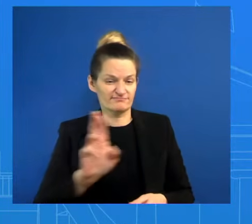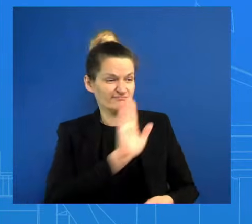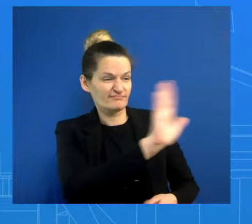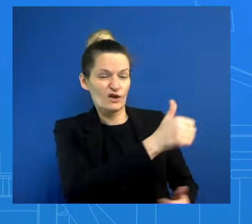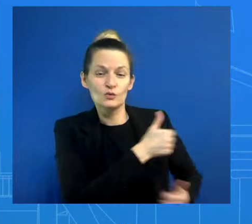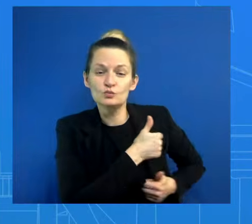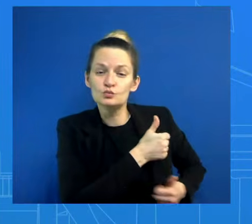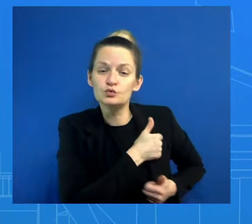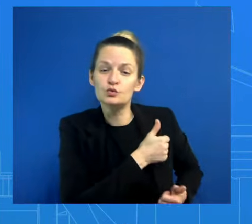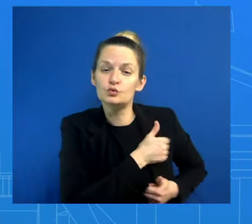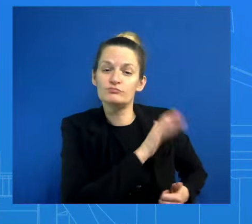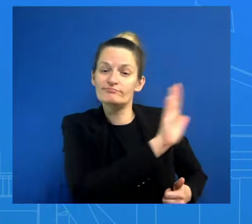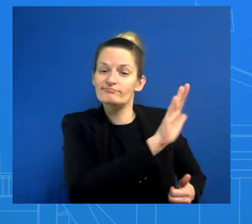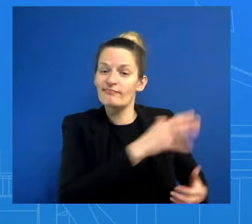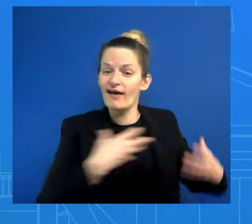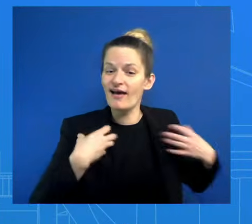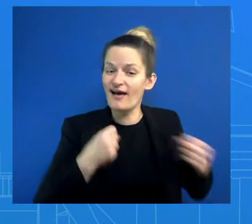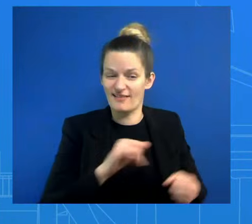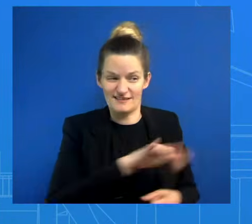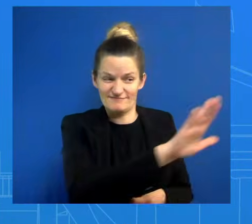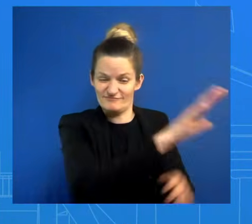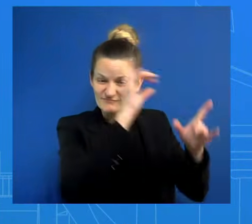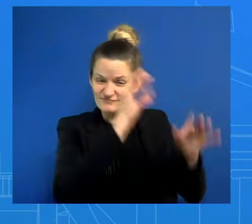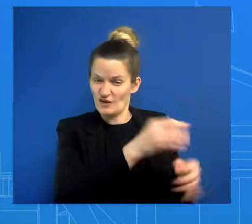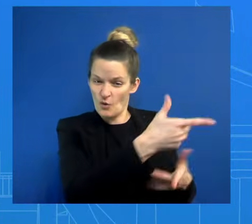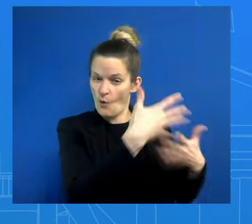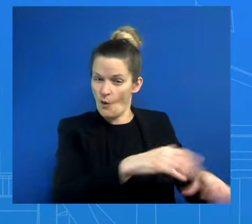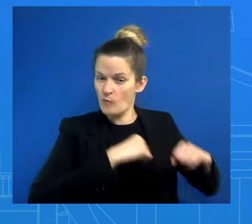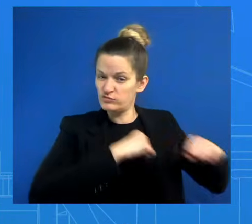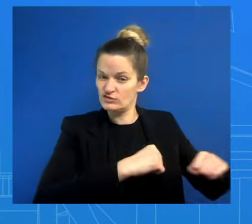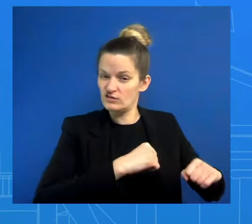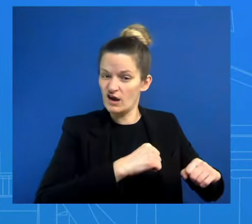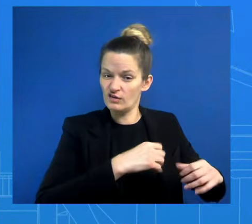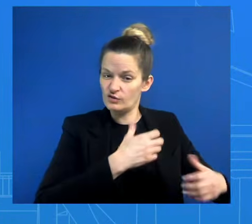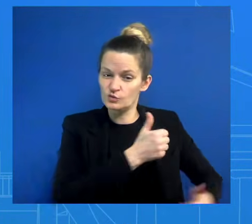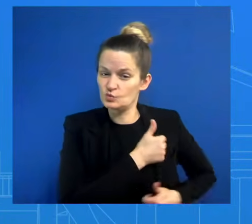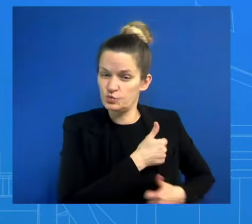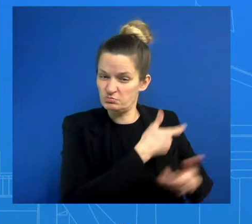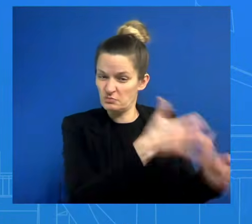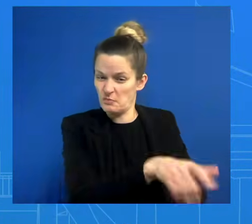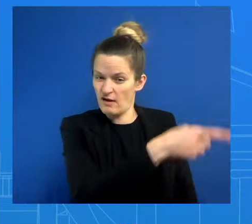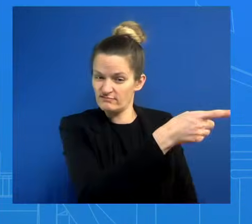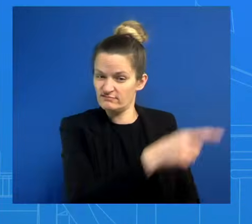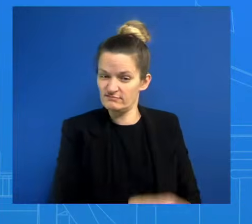Look, I'm not going to -- again, not going to get ahead the -- any final votes that may occur. You talked about the House.